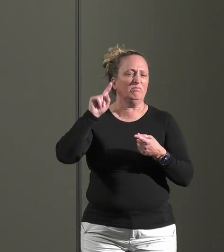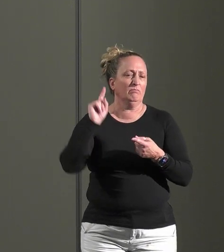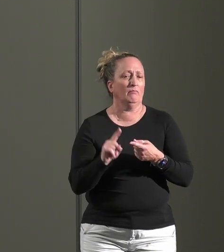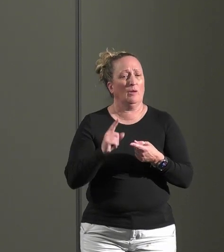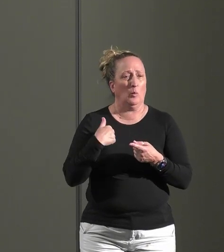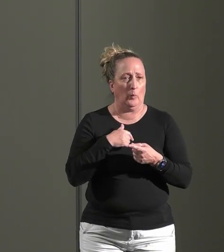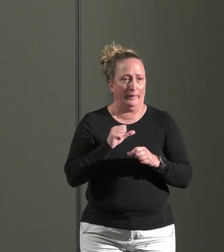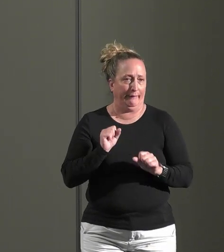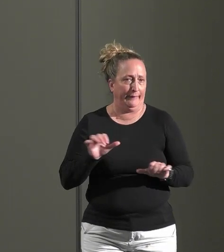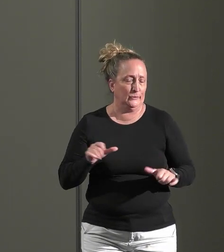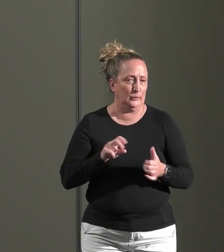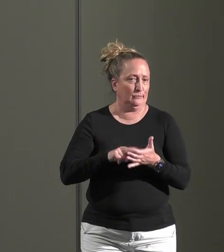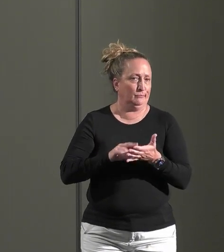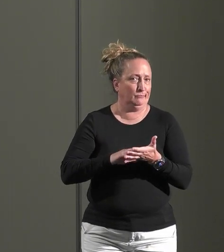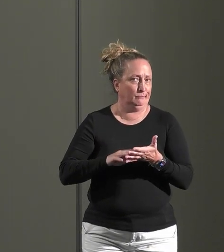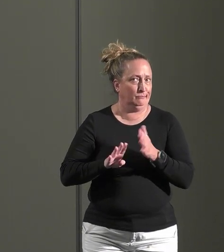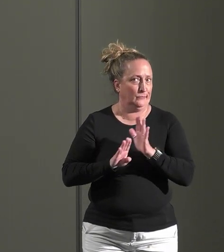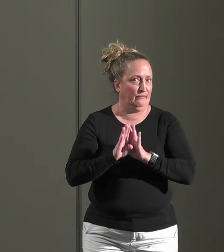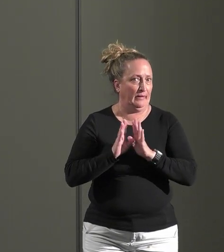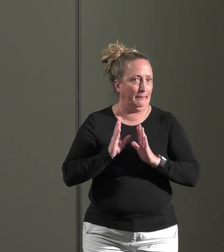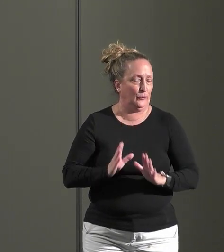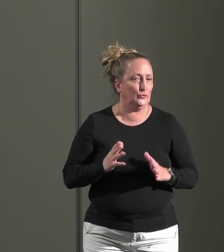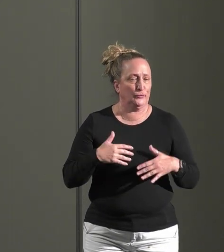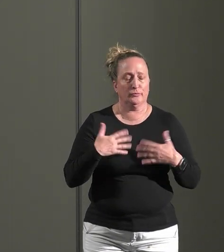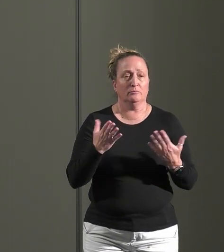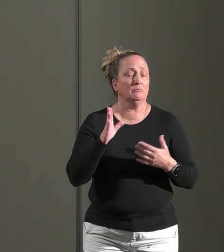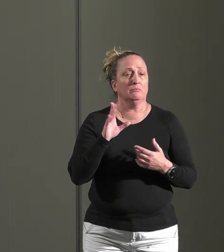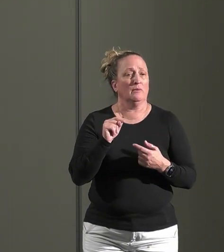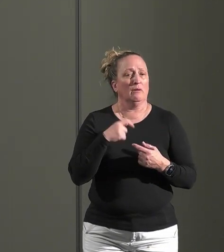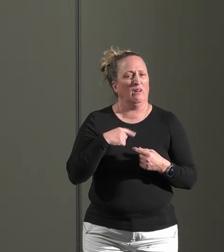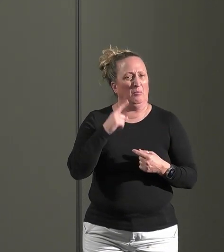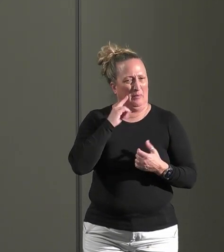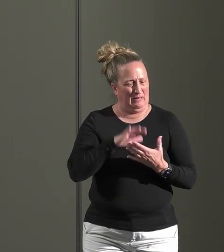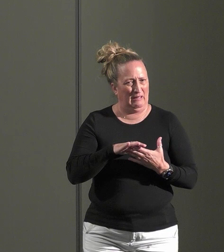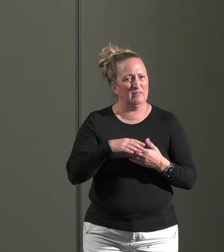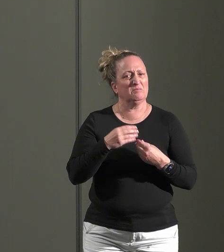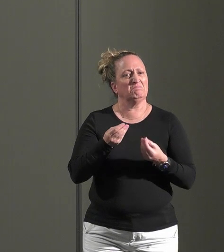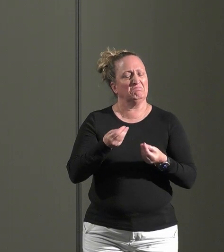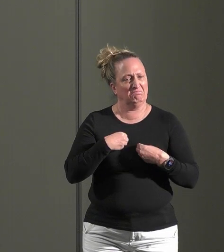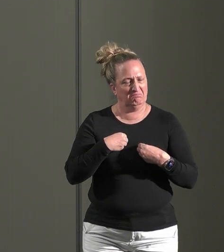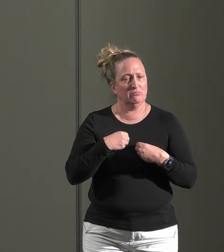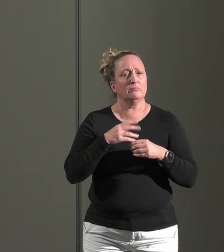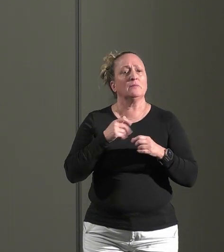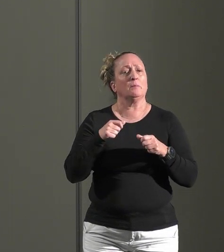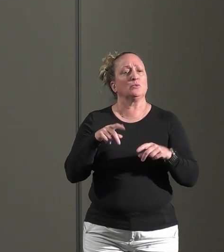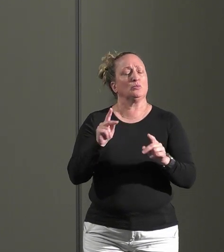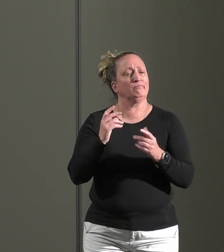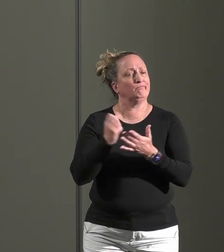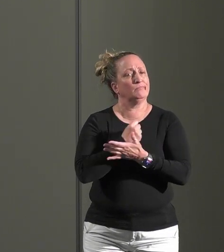we could do as a scene screen developer on the other hand, we could pre free up